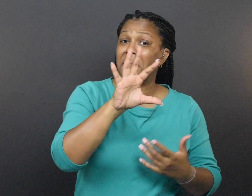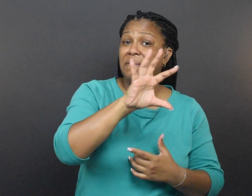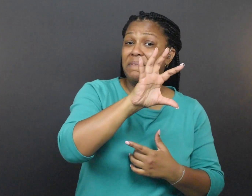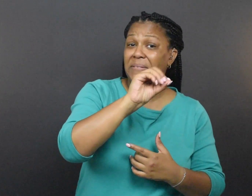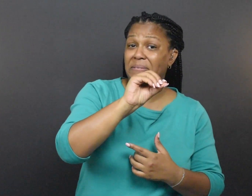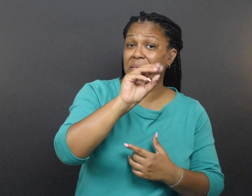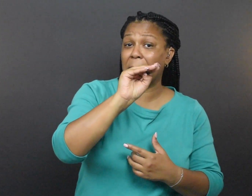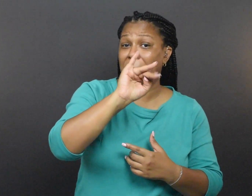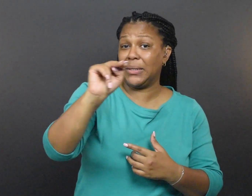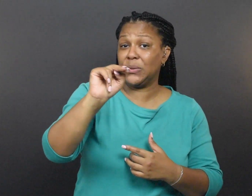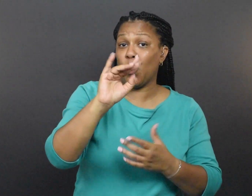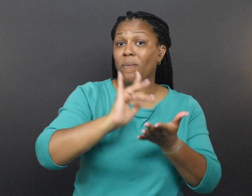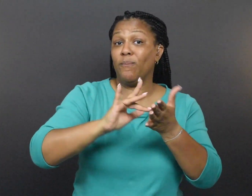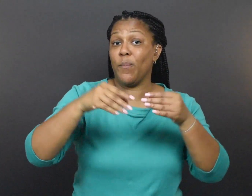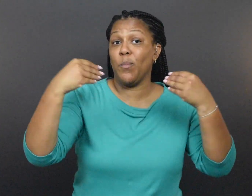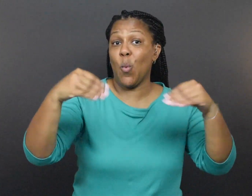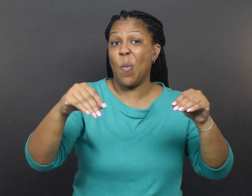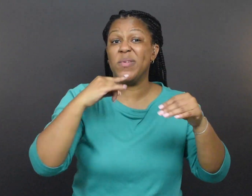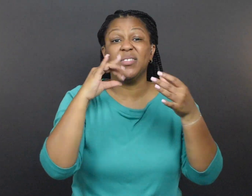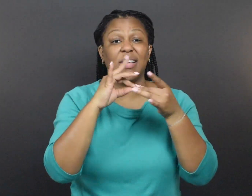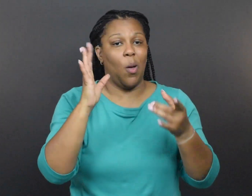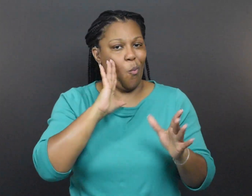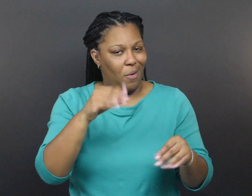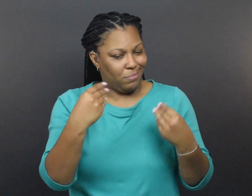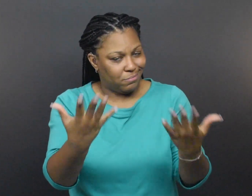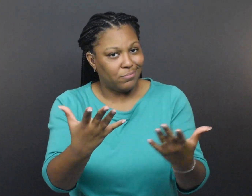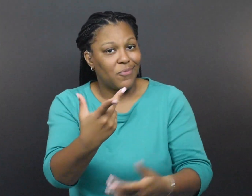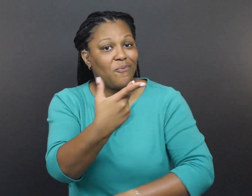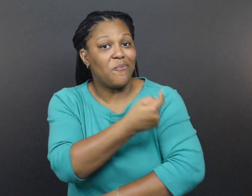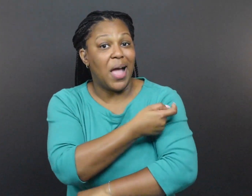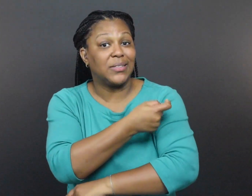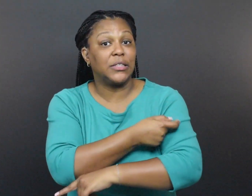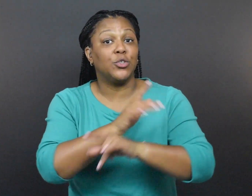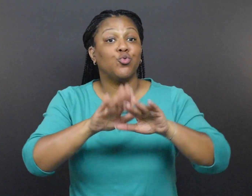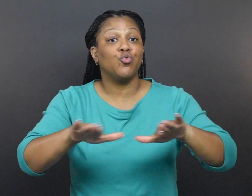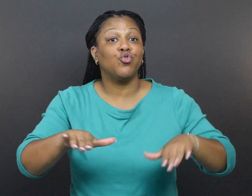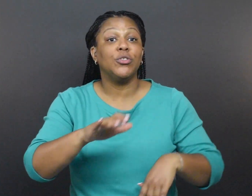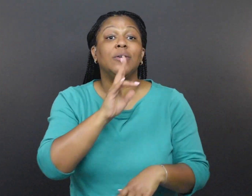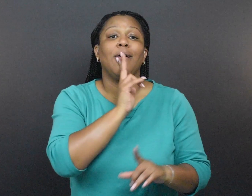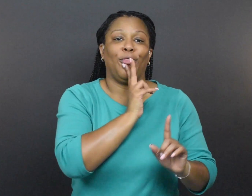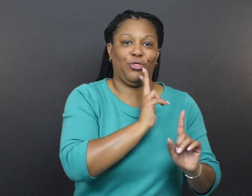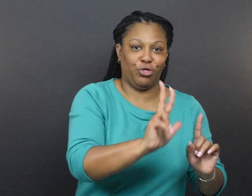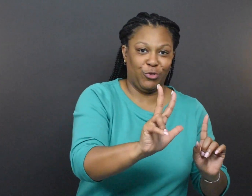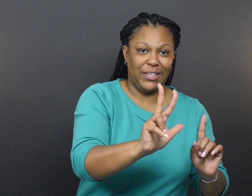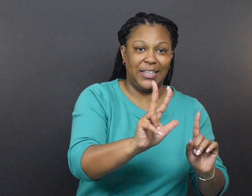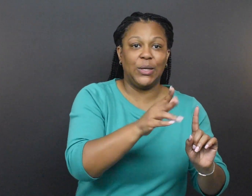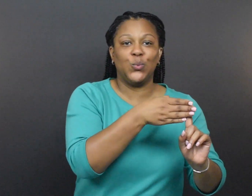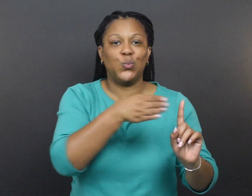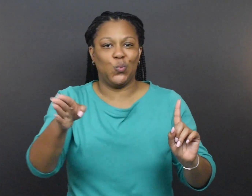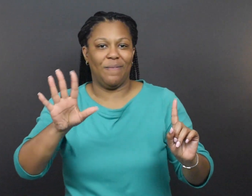At least 50 Minnesota pharmacies say they will vaccinate children between 3 years old and five